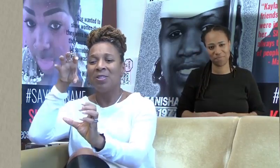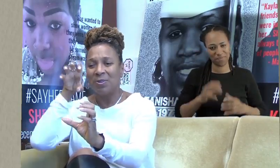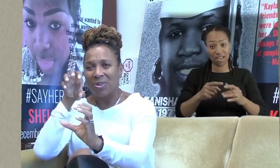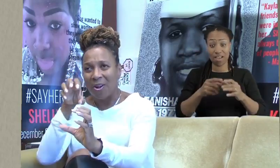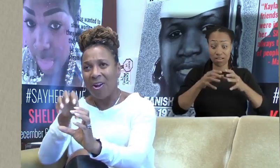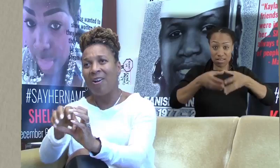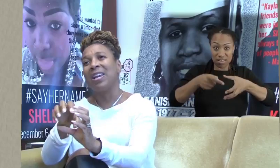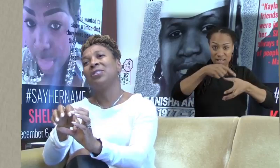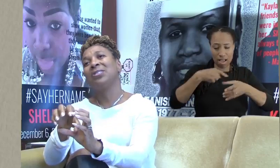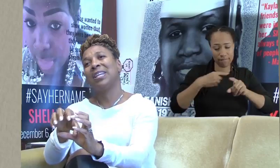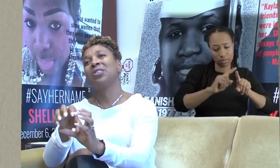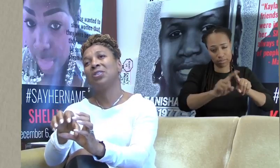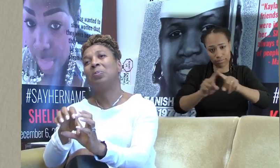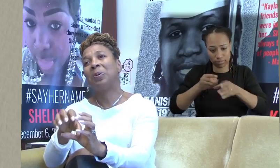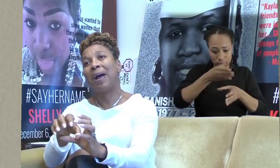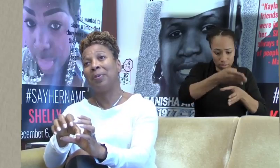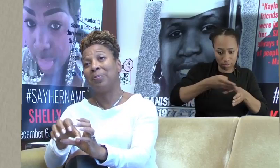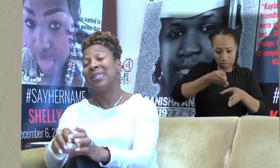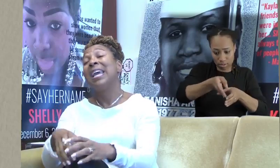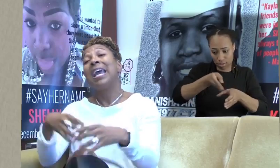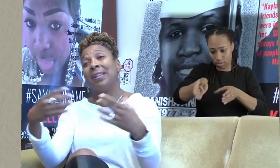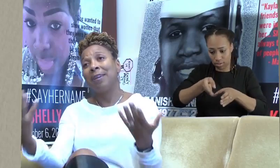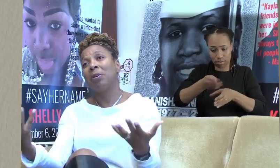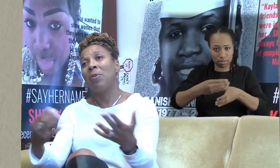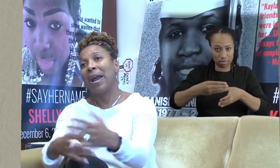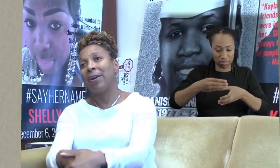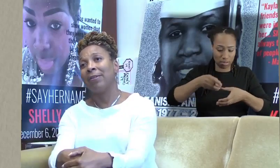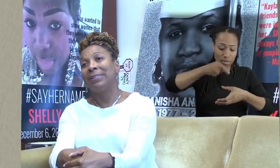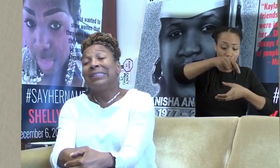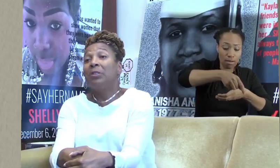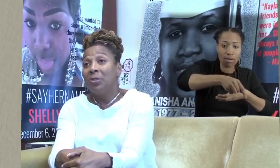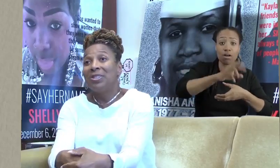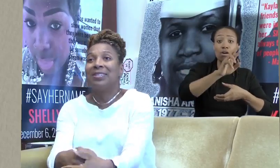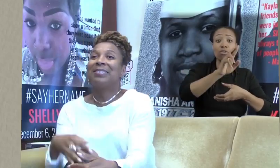So, now intersectionality talks about the intersections of,